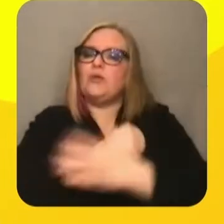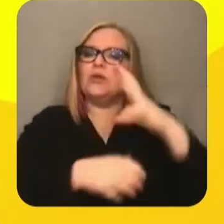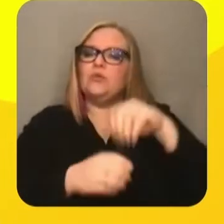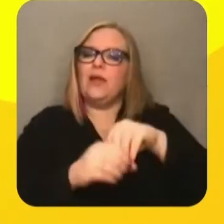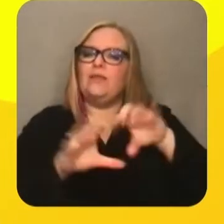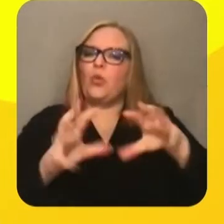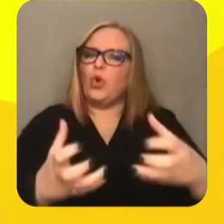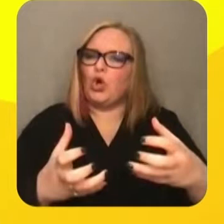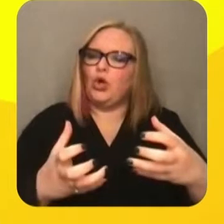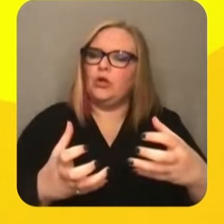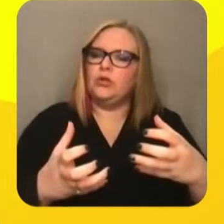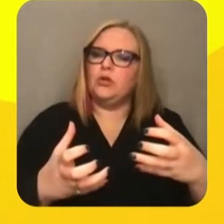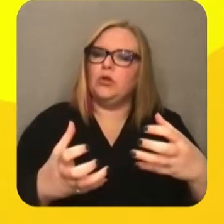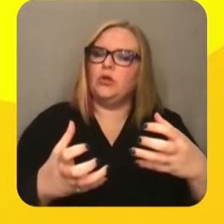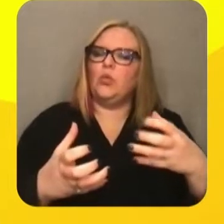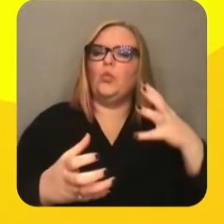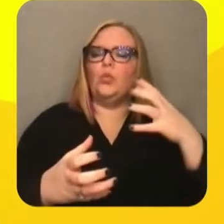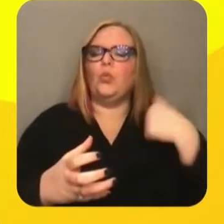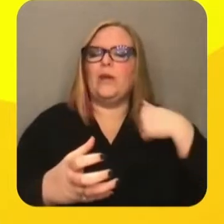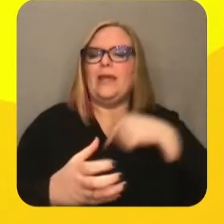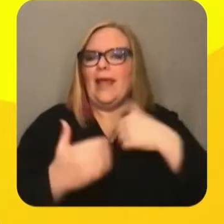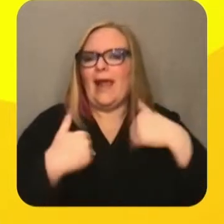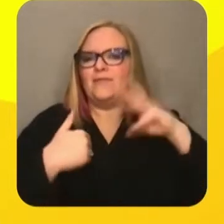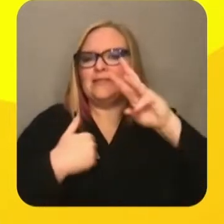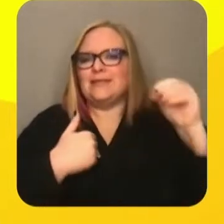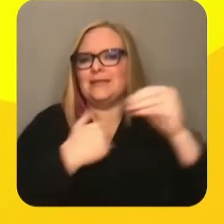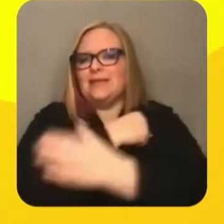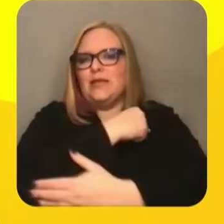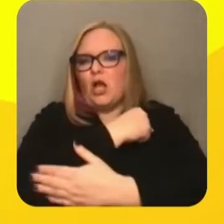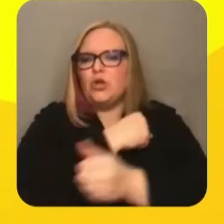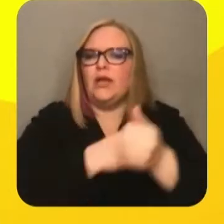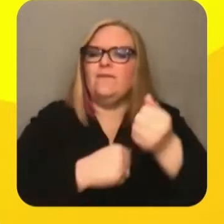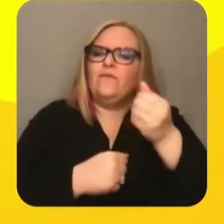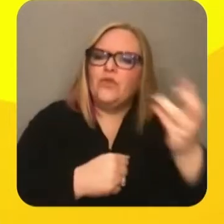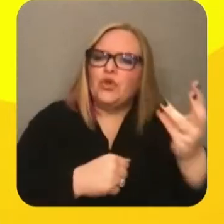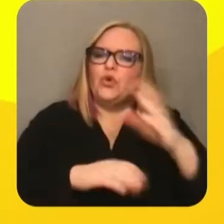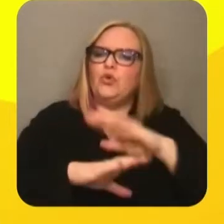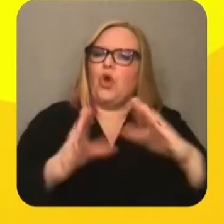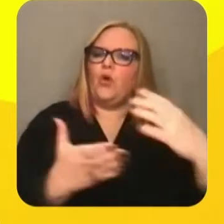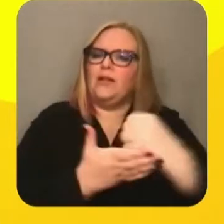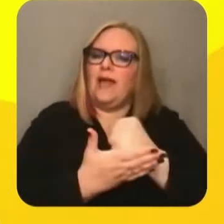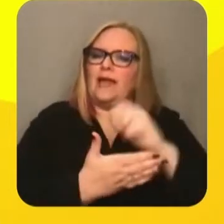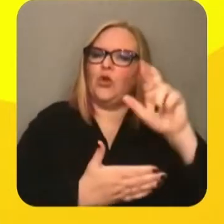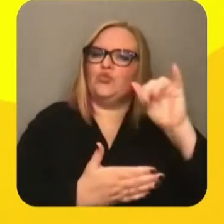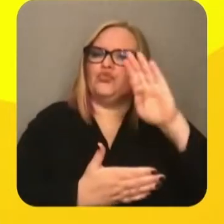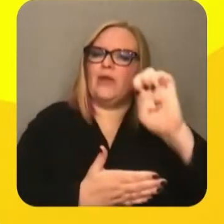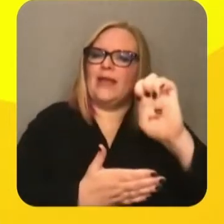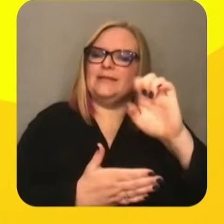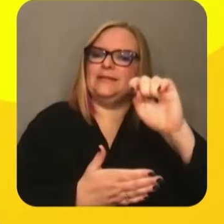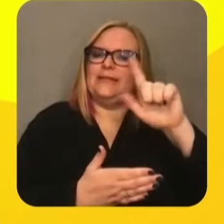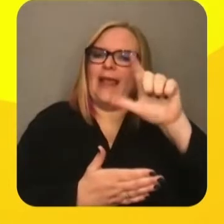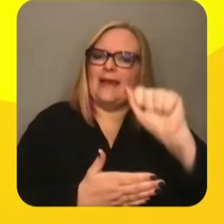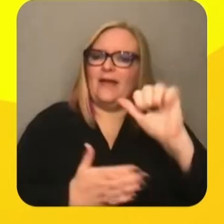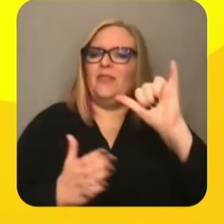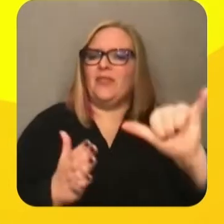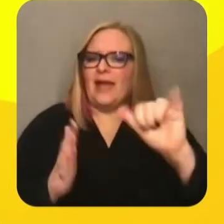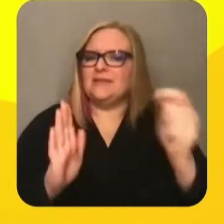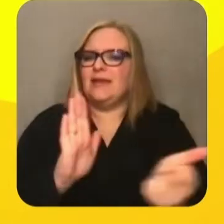our 66 plus countries where we don't capture race, ethnicity data because it is illegal and France is one of them, and then there's another country as well.